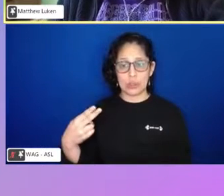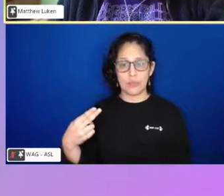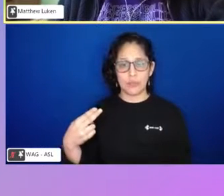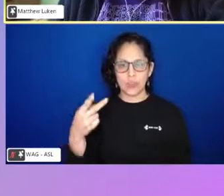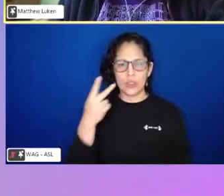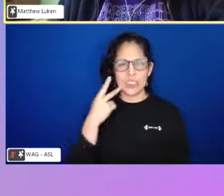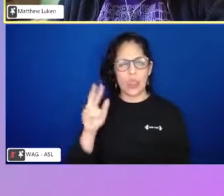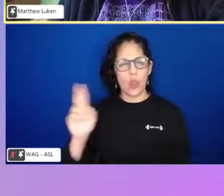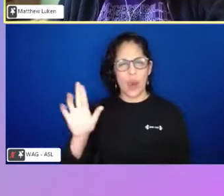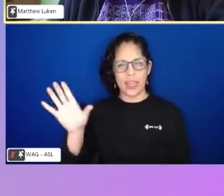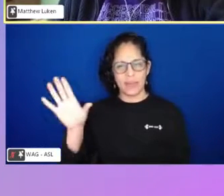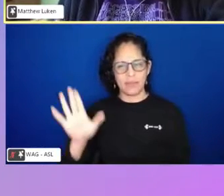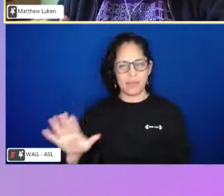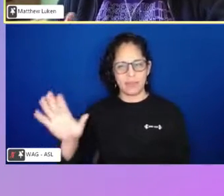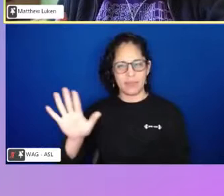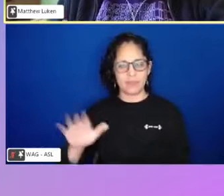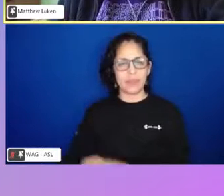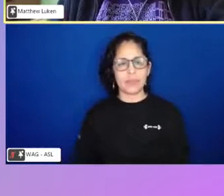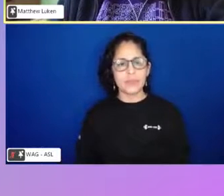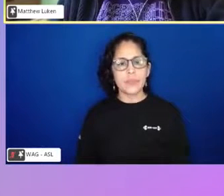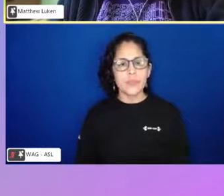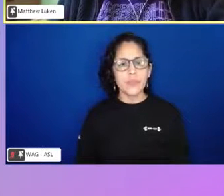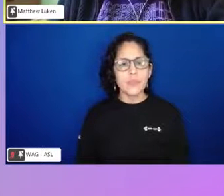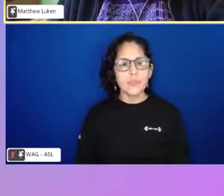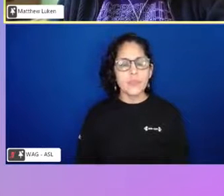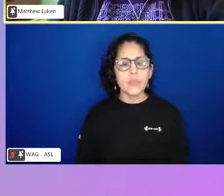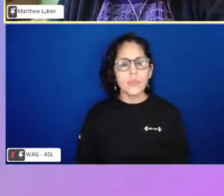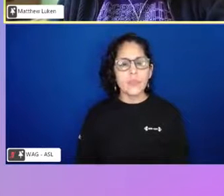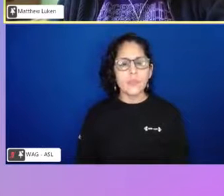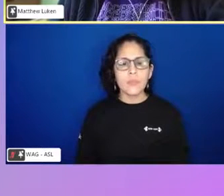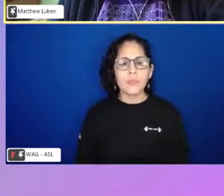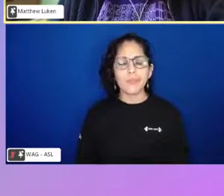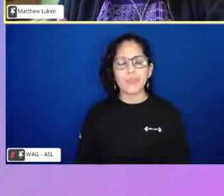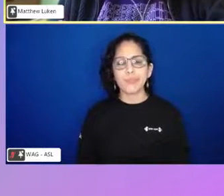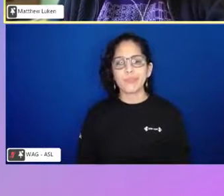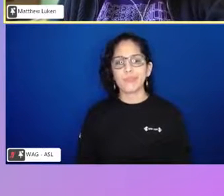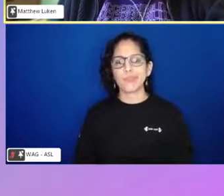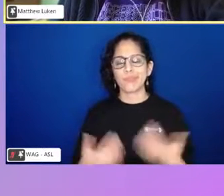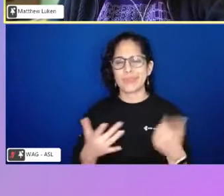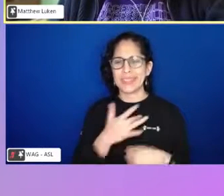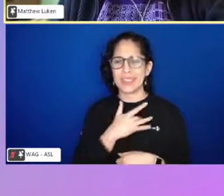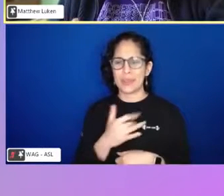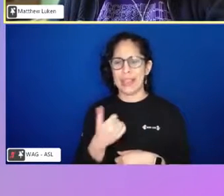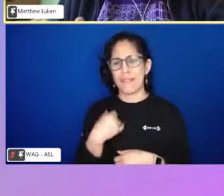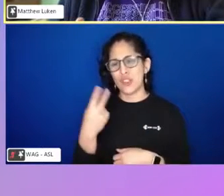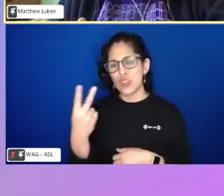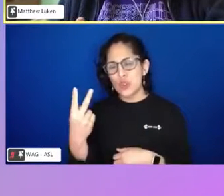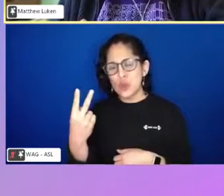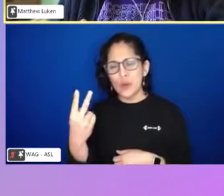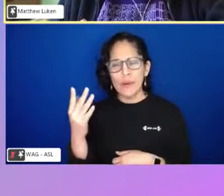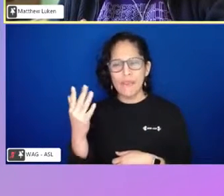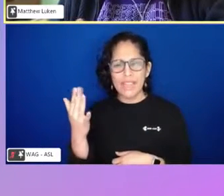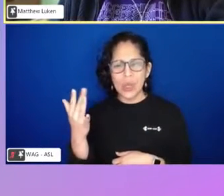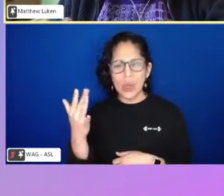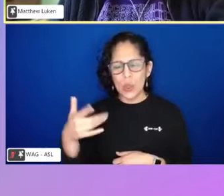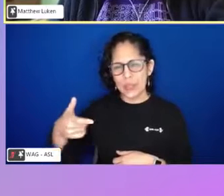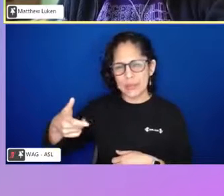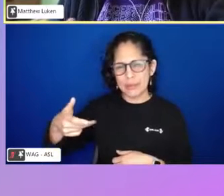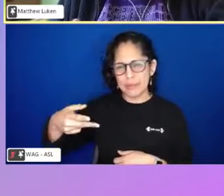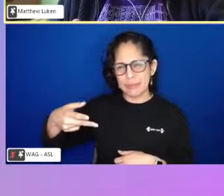universal. Another example of inclusive product is scissors. Which is what we see on the right. Traditional